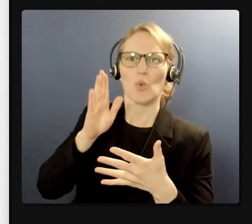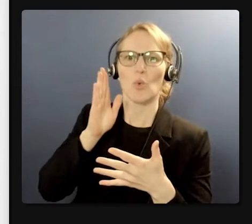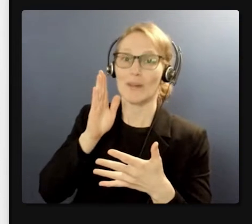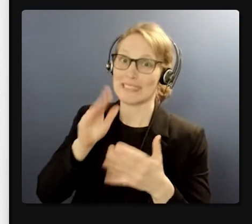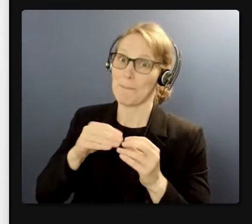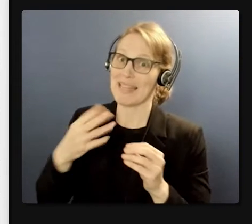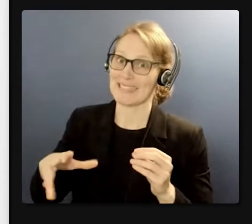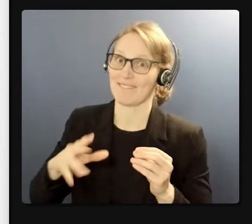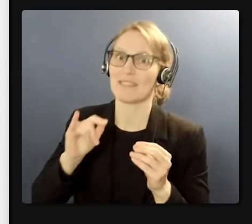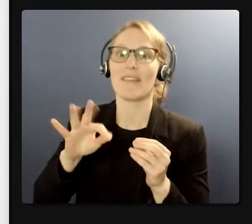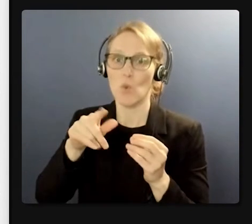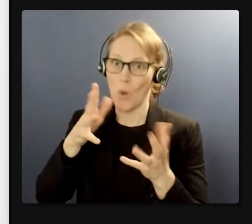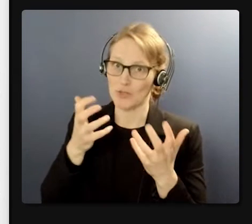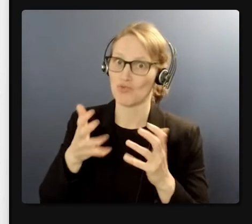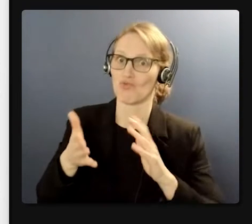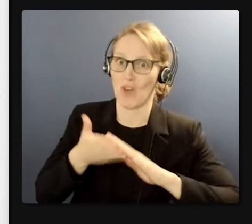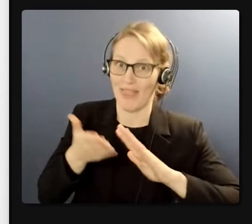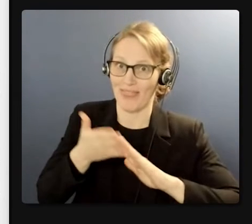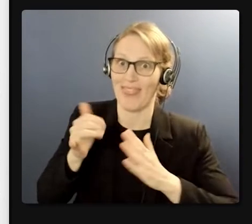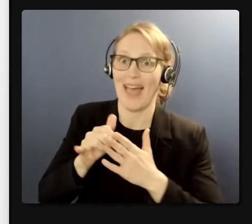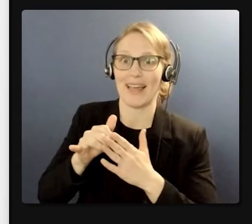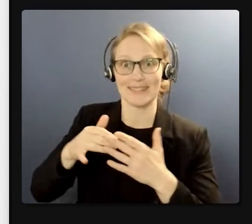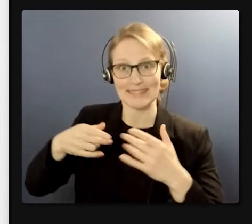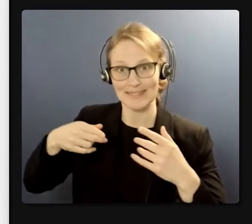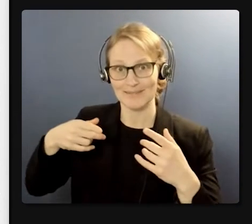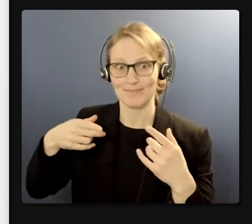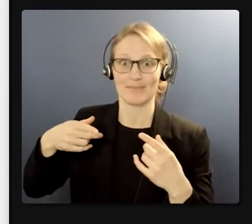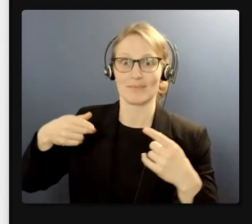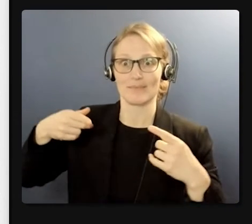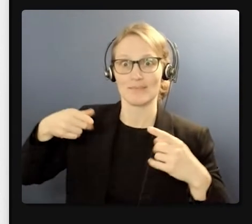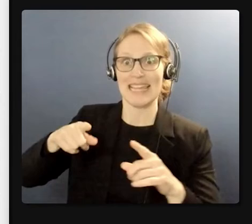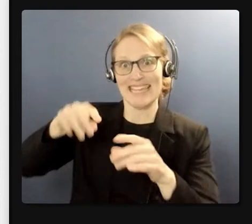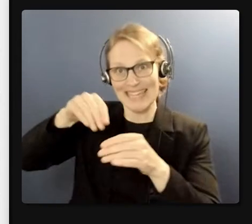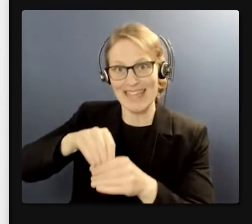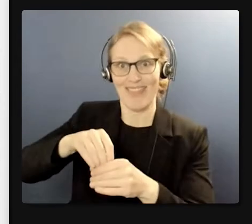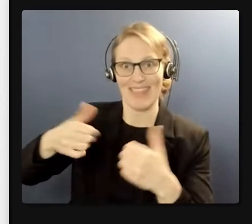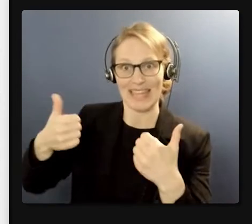if you want to run it in the game mode.